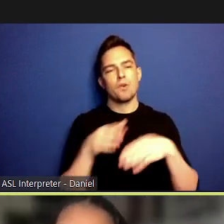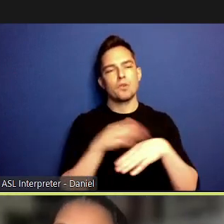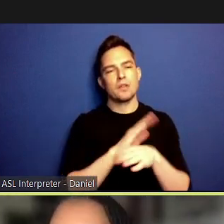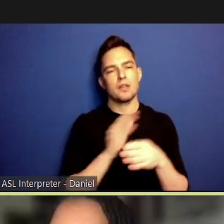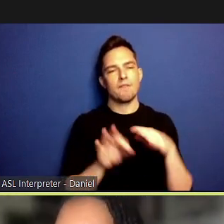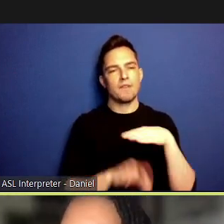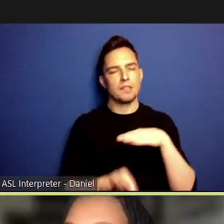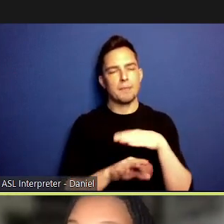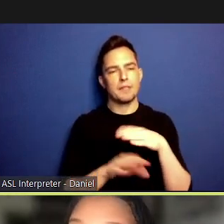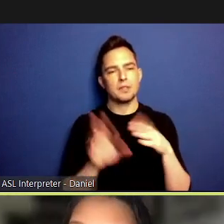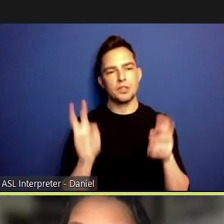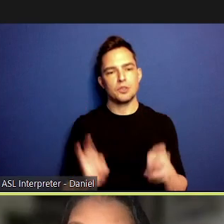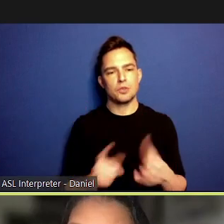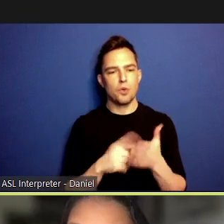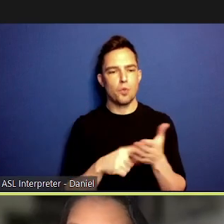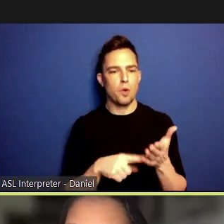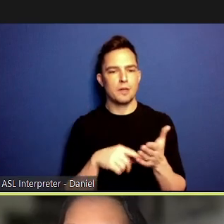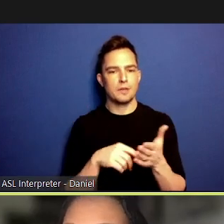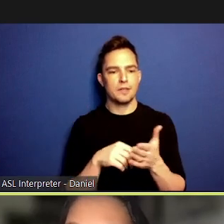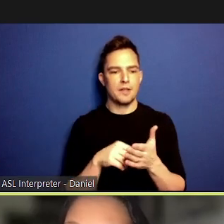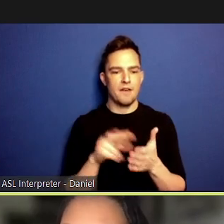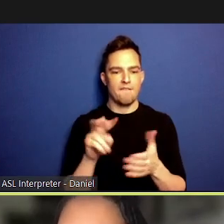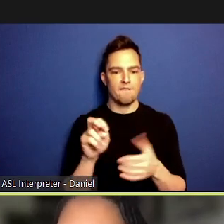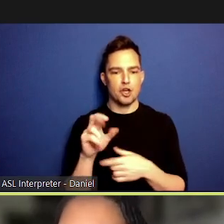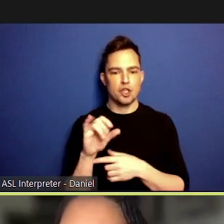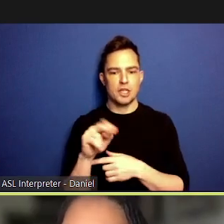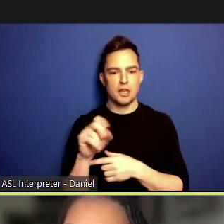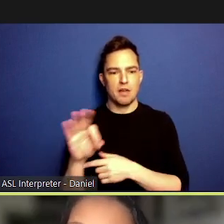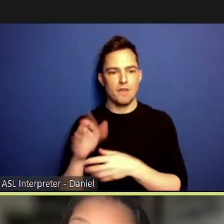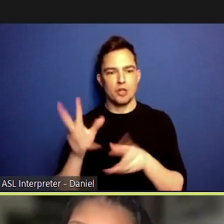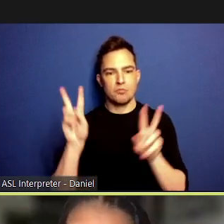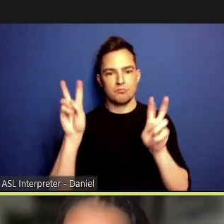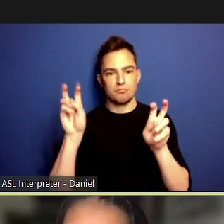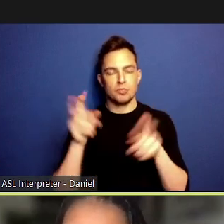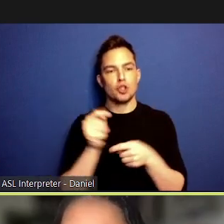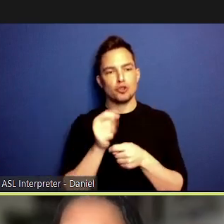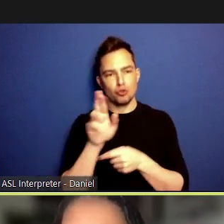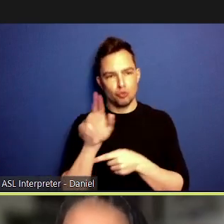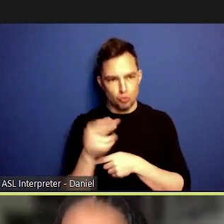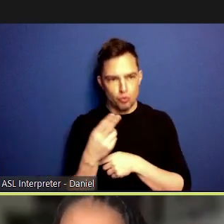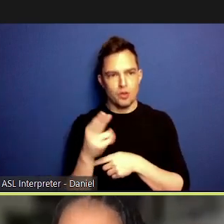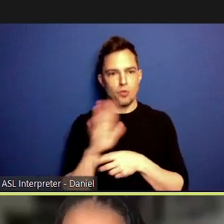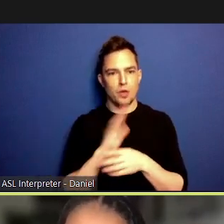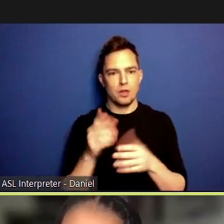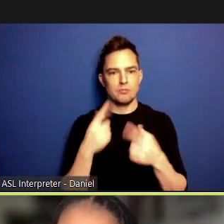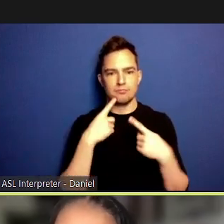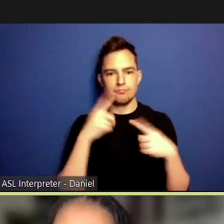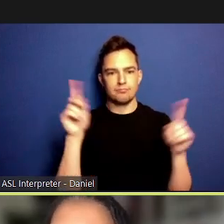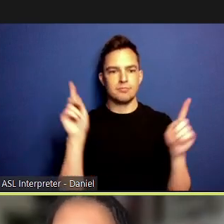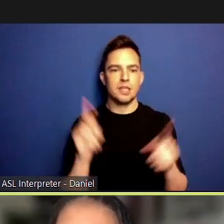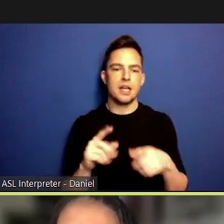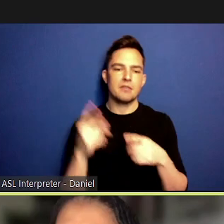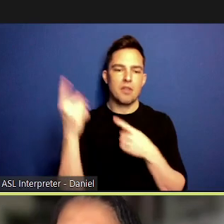of truth will prevail? And what will shape thought and action data? And we also have